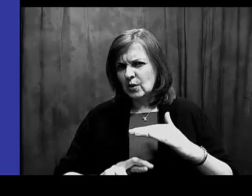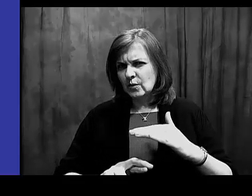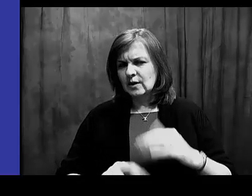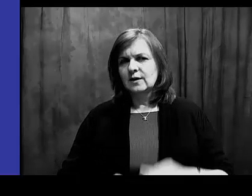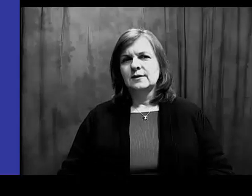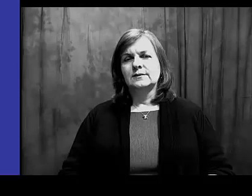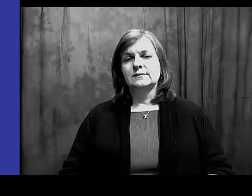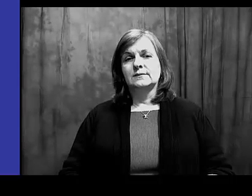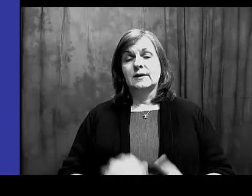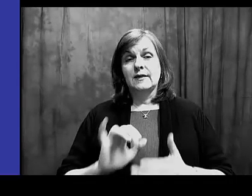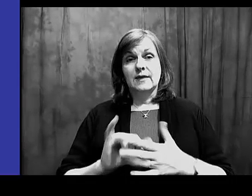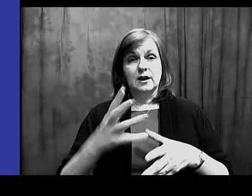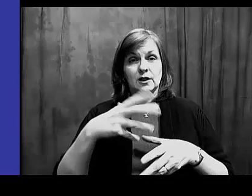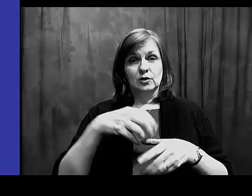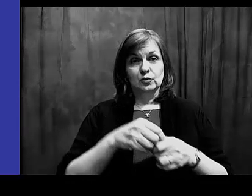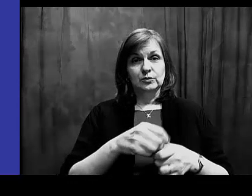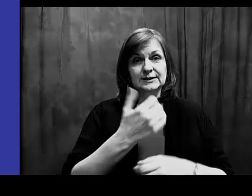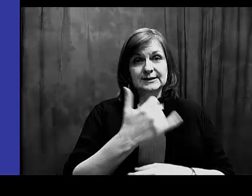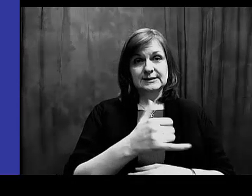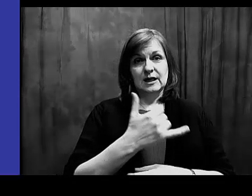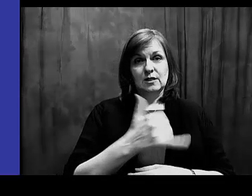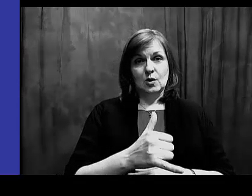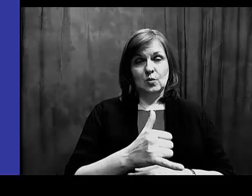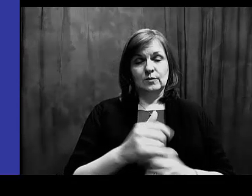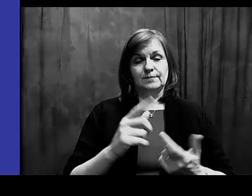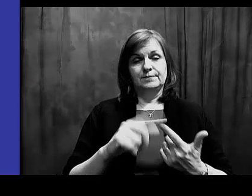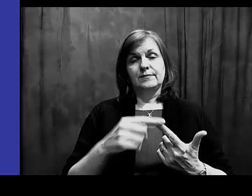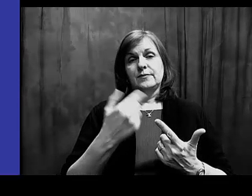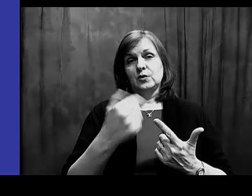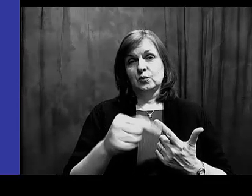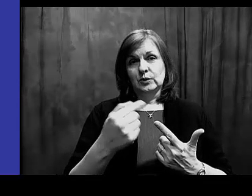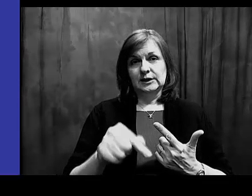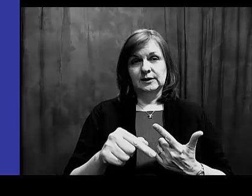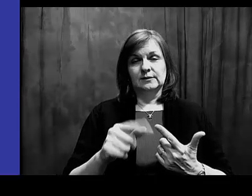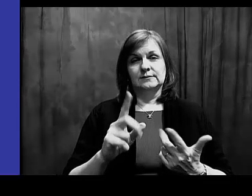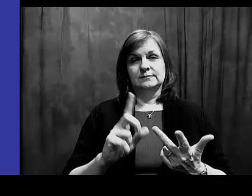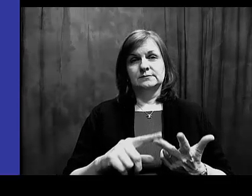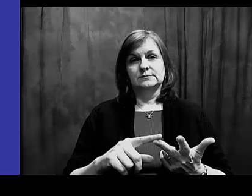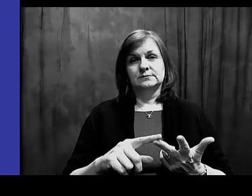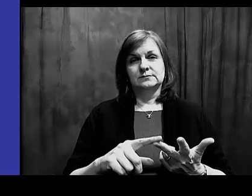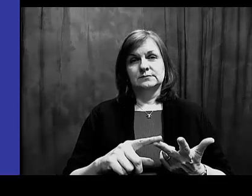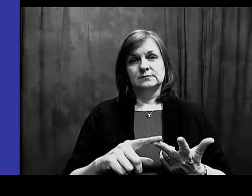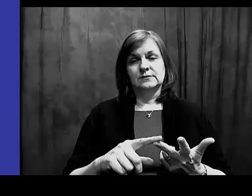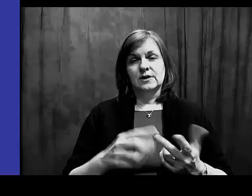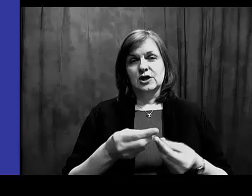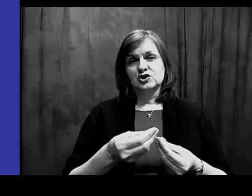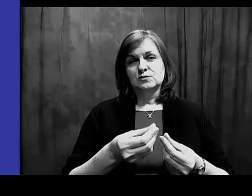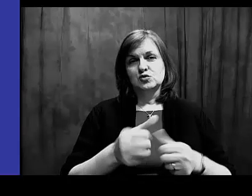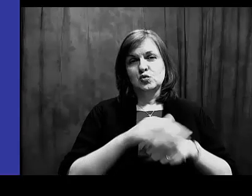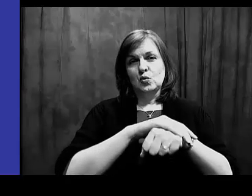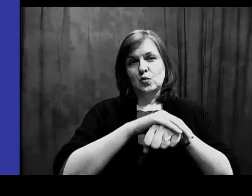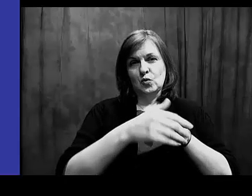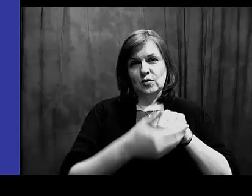so this is going to include yellow green